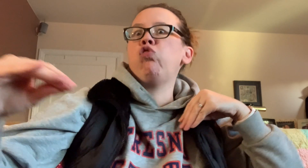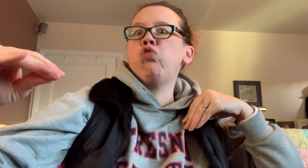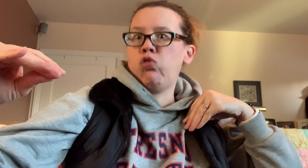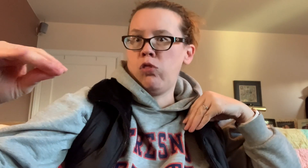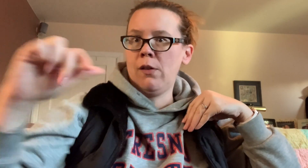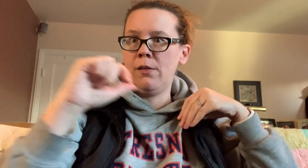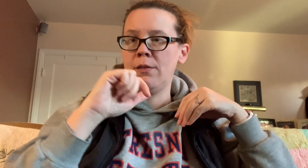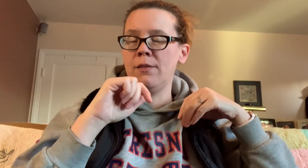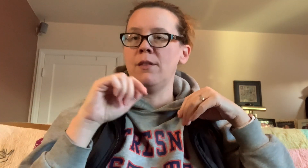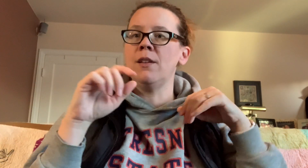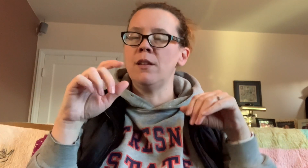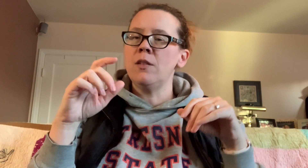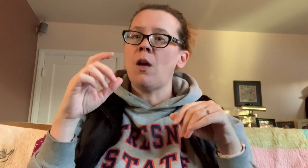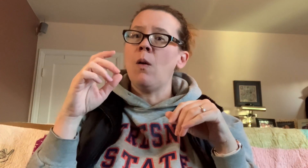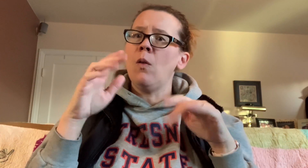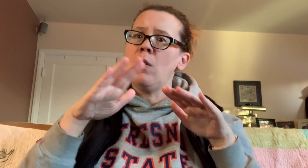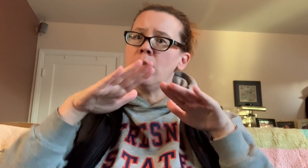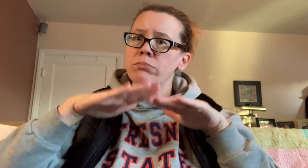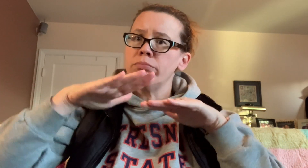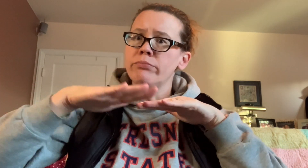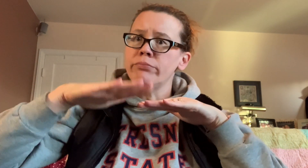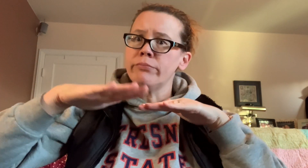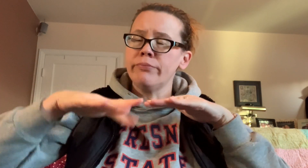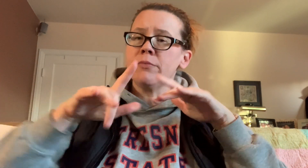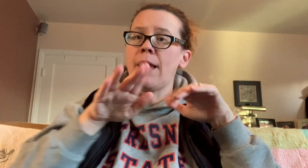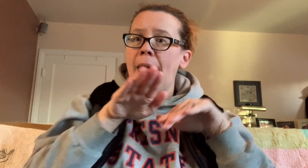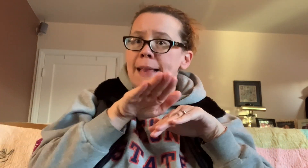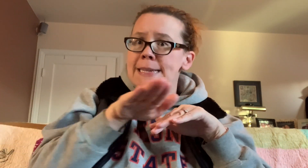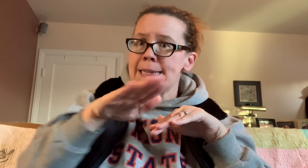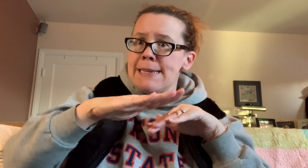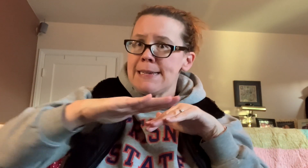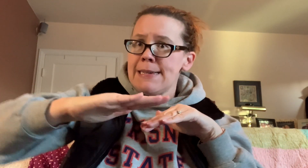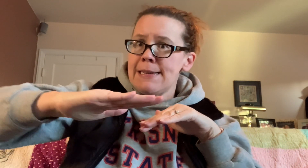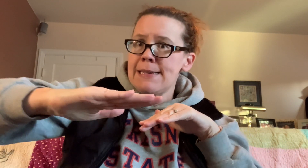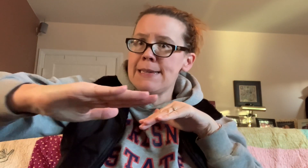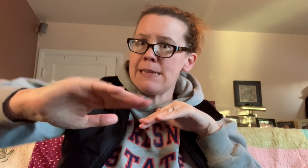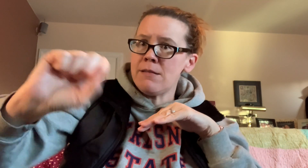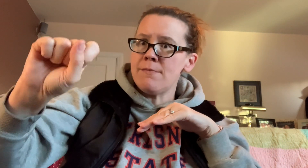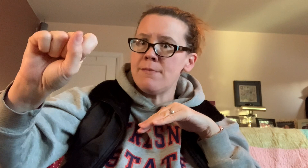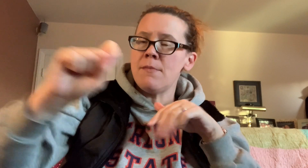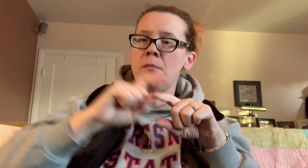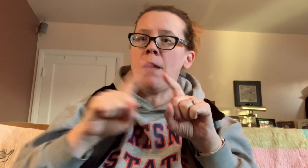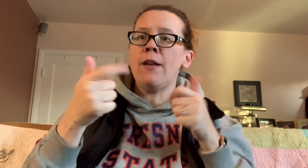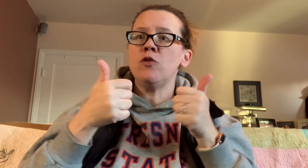misshape it as i'm laying it out. I want it to maintain its size and proportions,